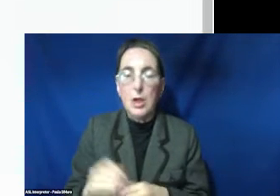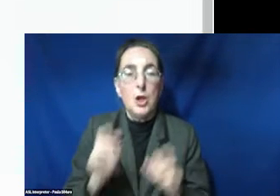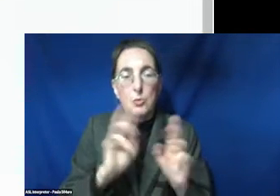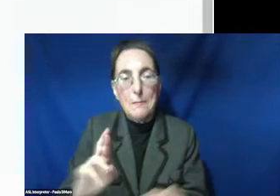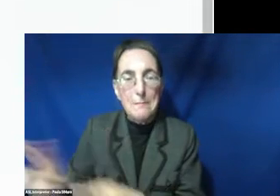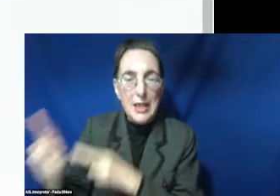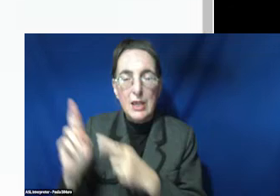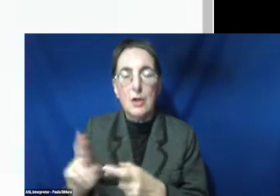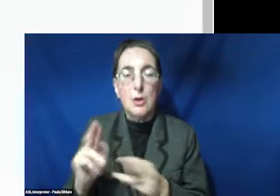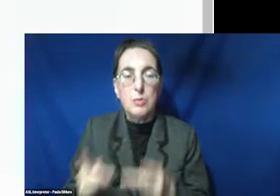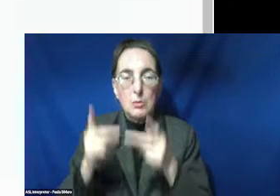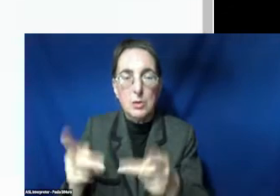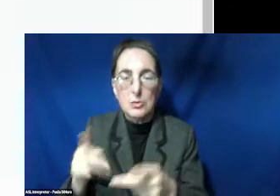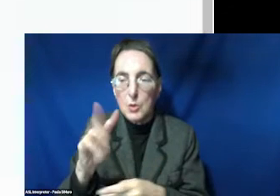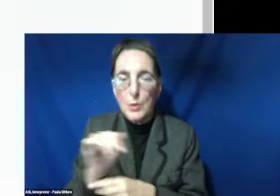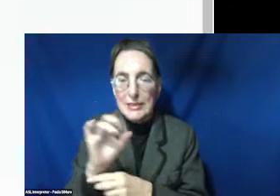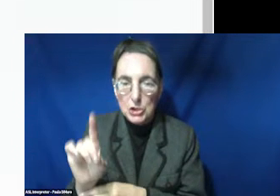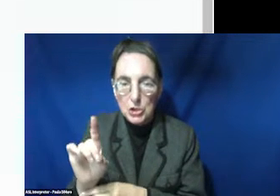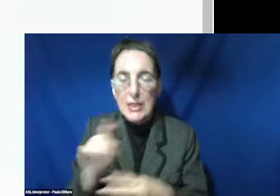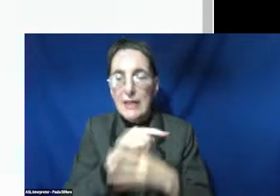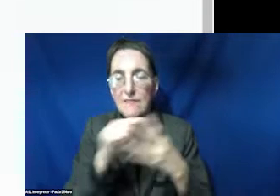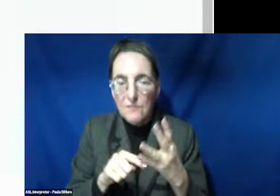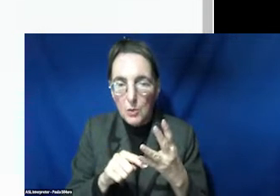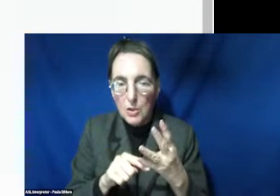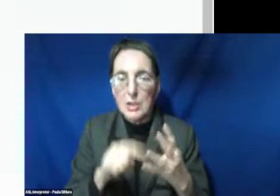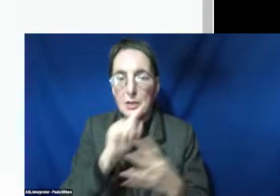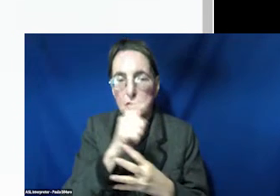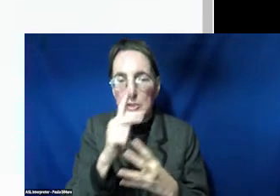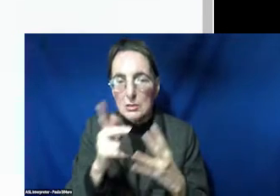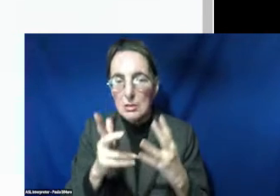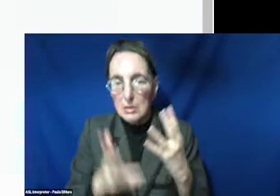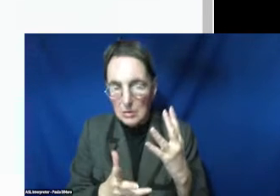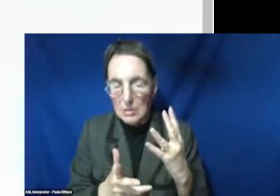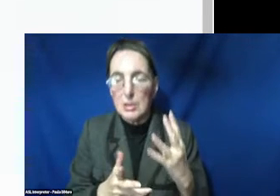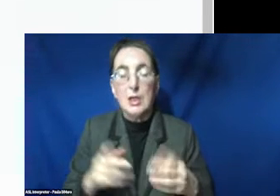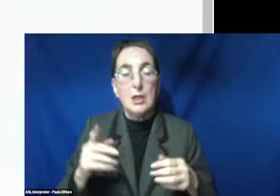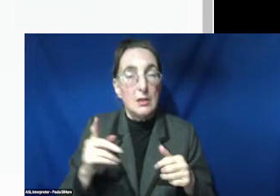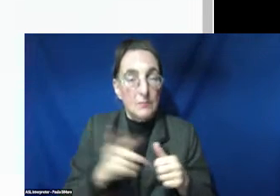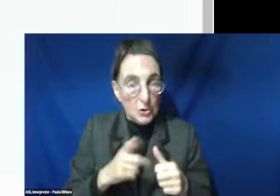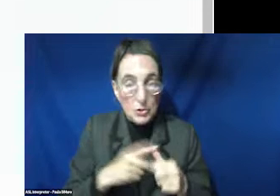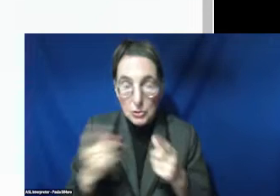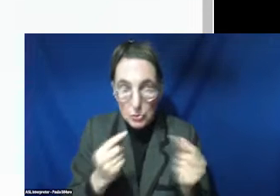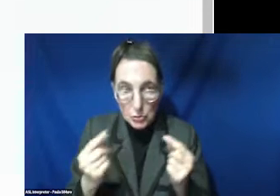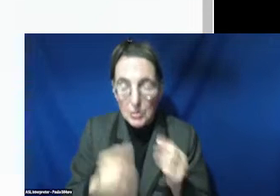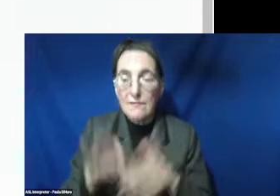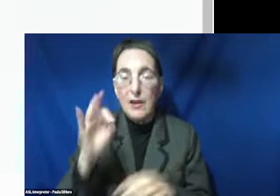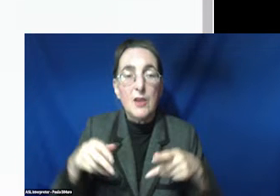And it is in four steps. The very first step you need to do is find your opportunity that you want to apply to.